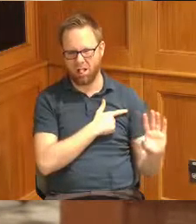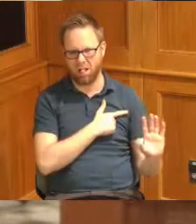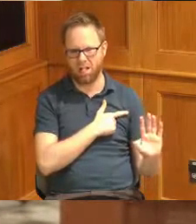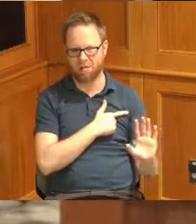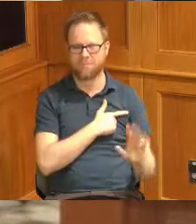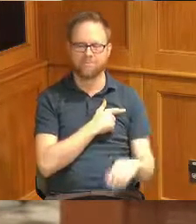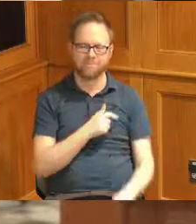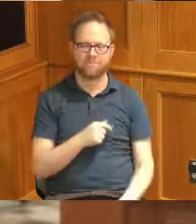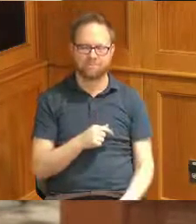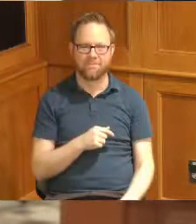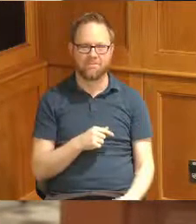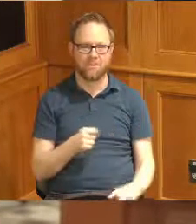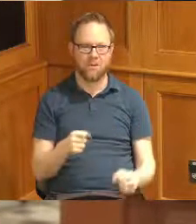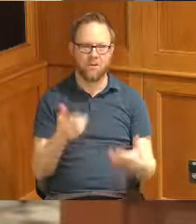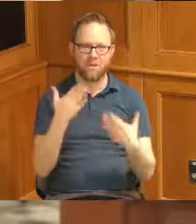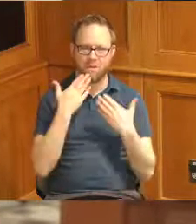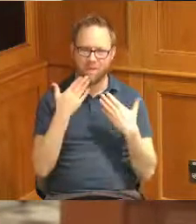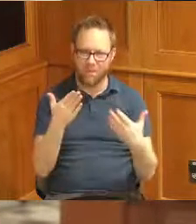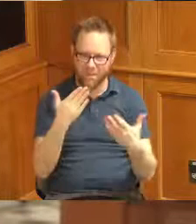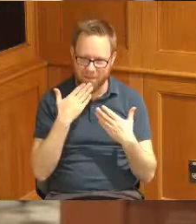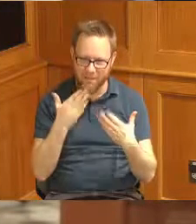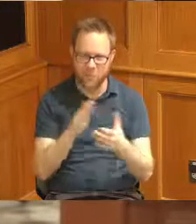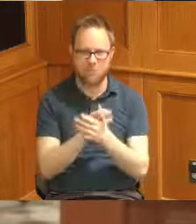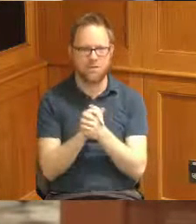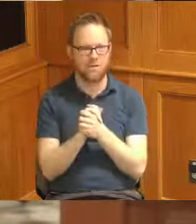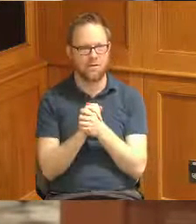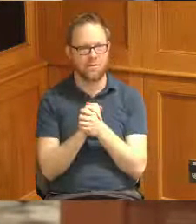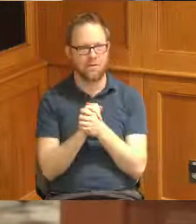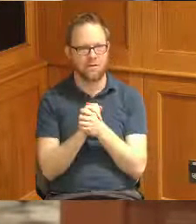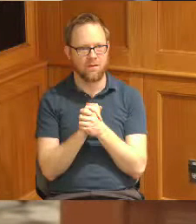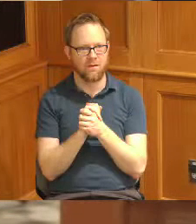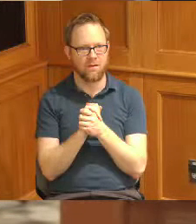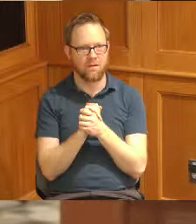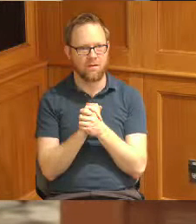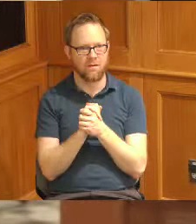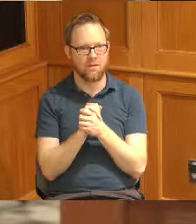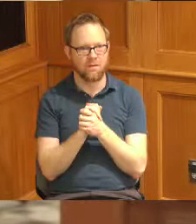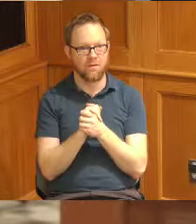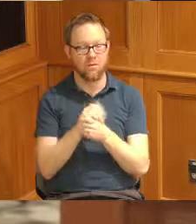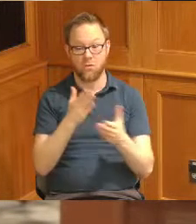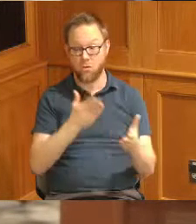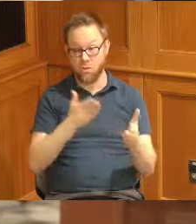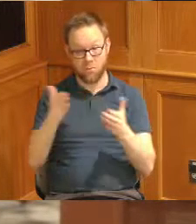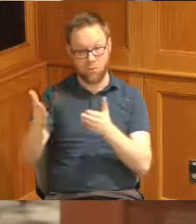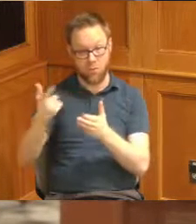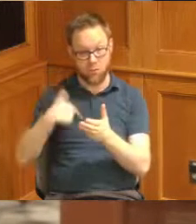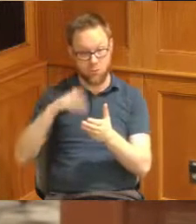just want to say thank you and my the proposals that we're going to be putting under is coming